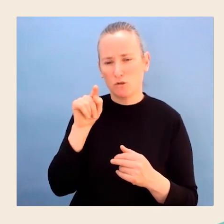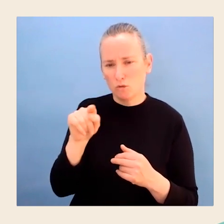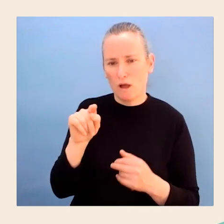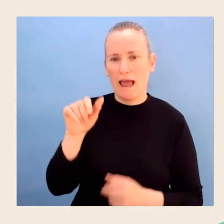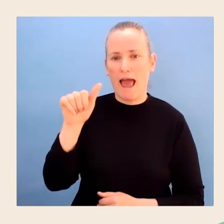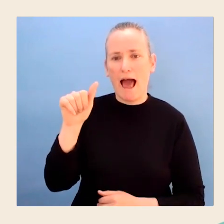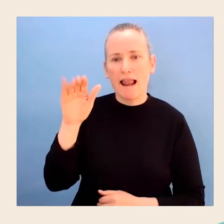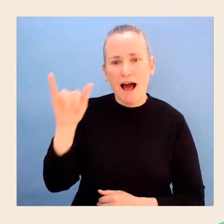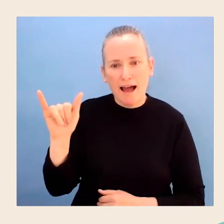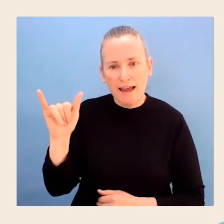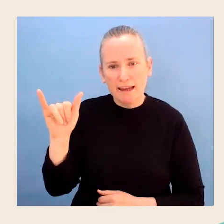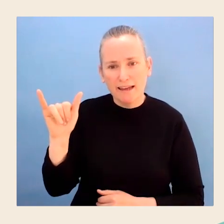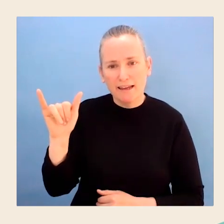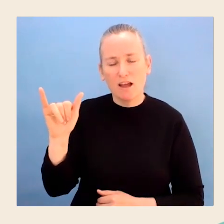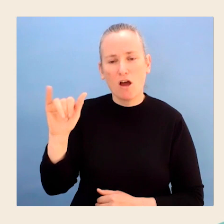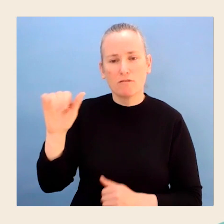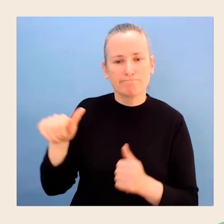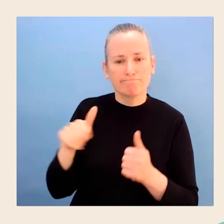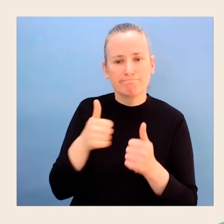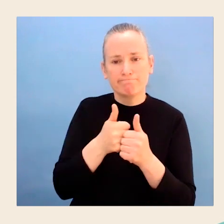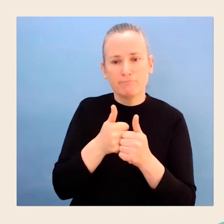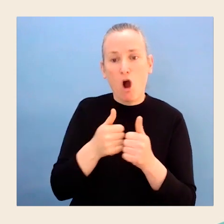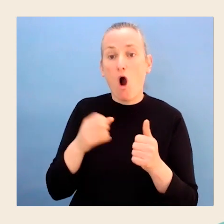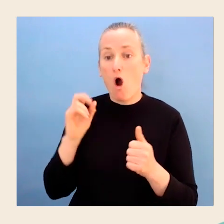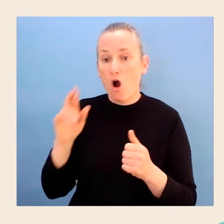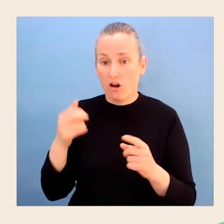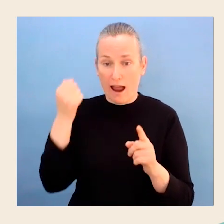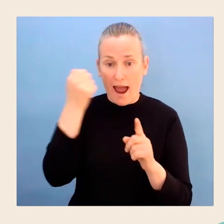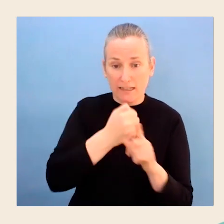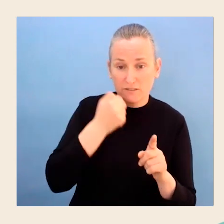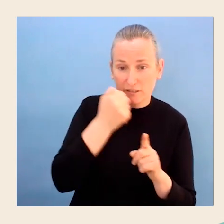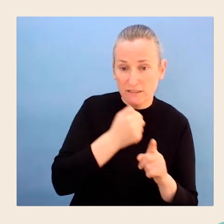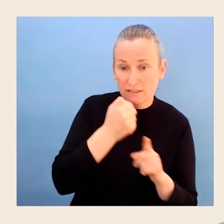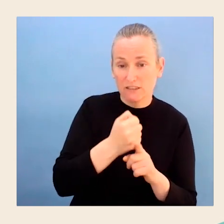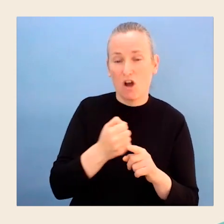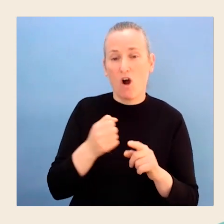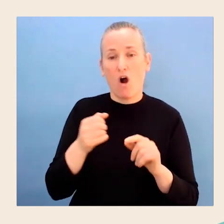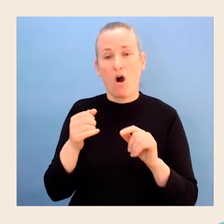or somebody who quote, unquote cares about social justice.